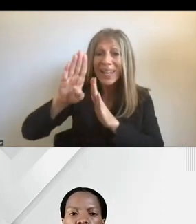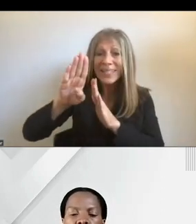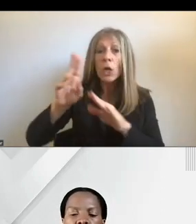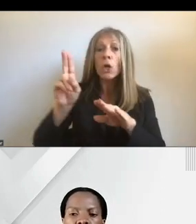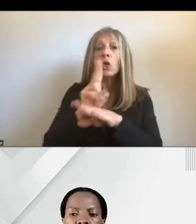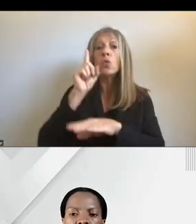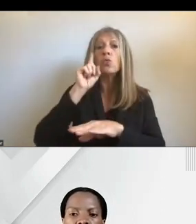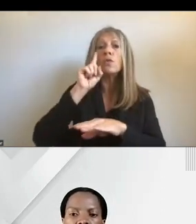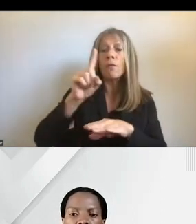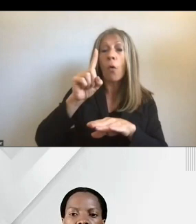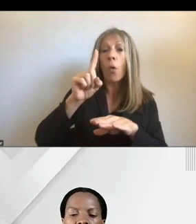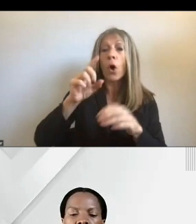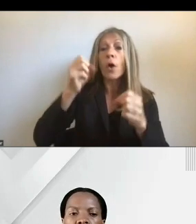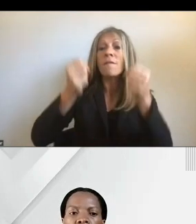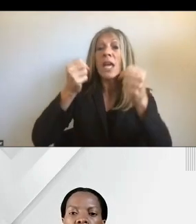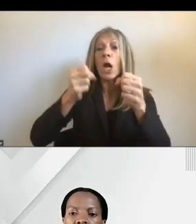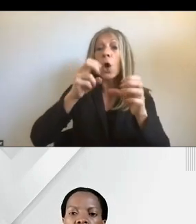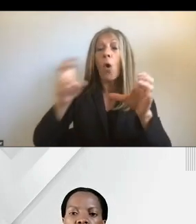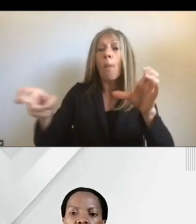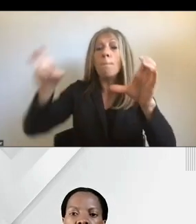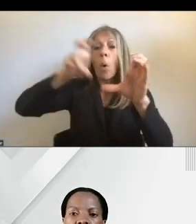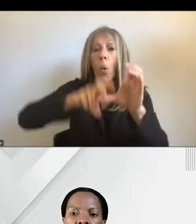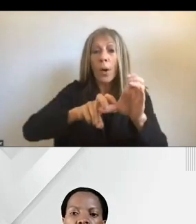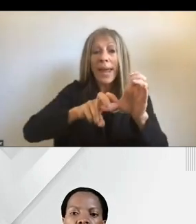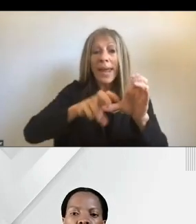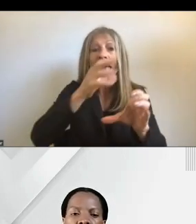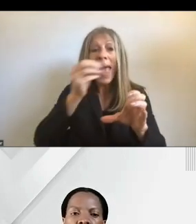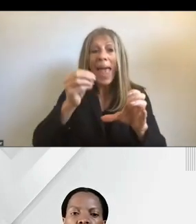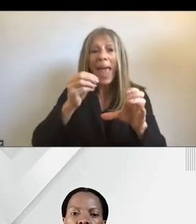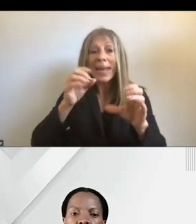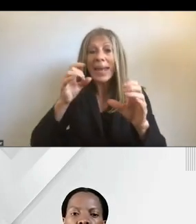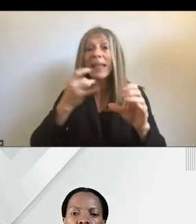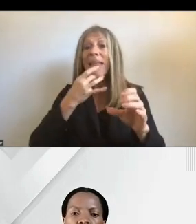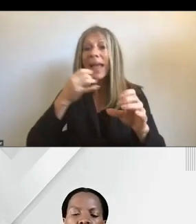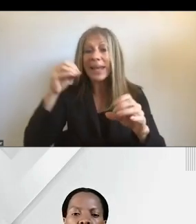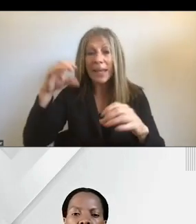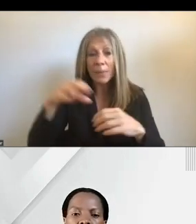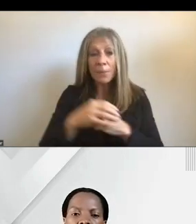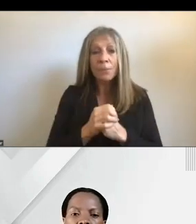vehicle boarding and aligning. Standard curb height is specific to each jurisdiction.